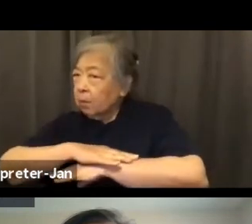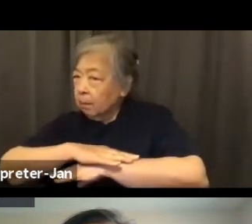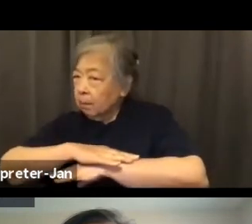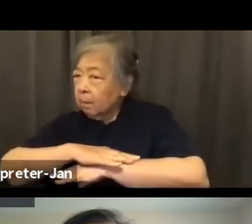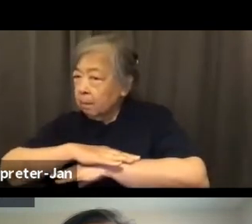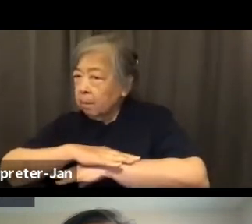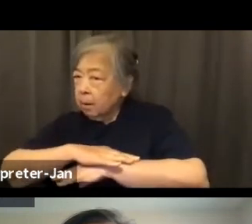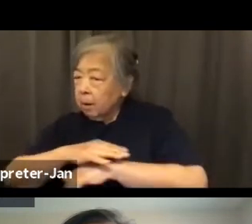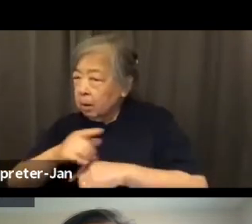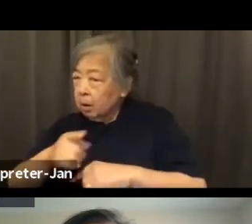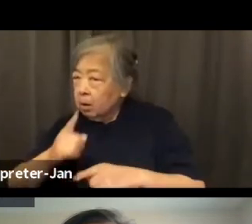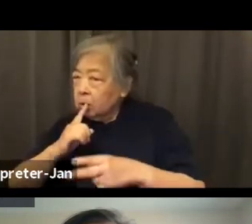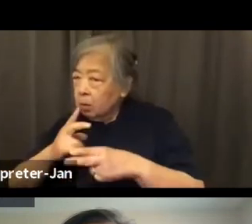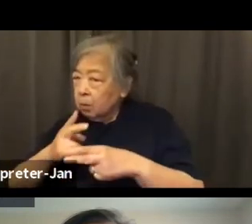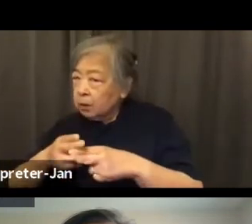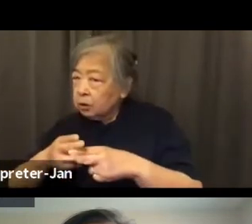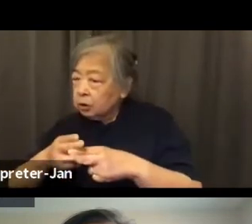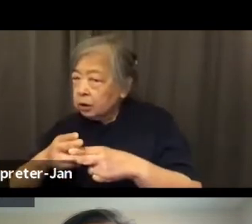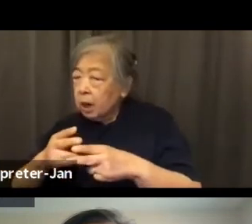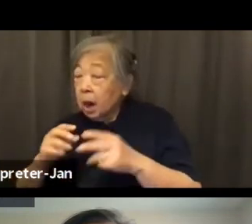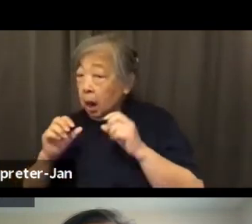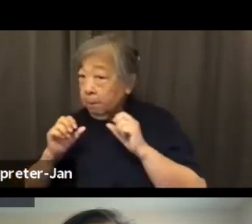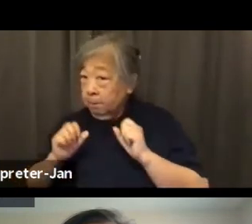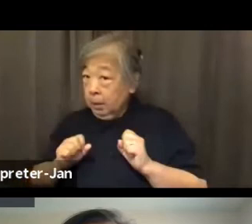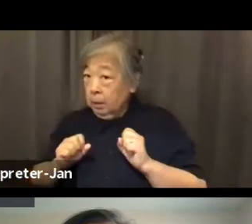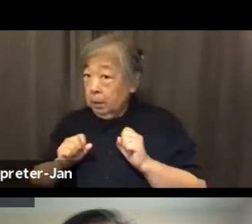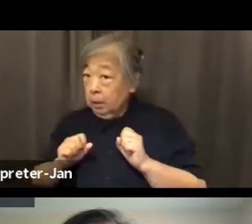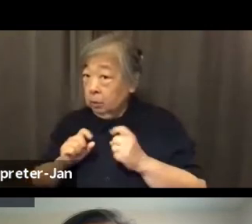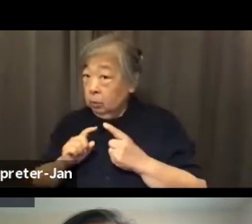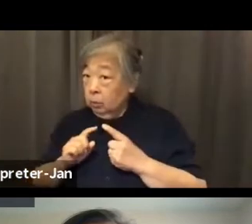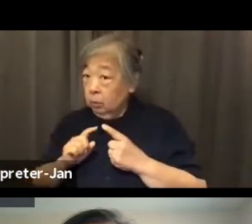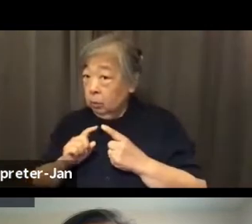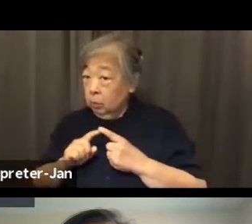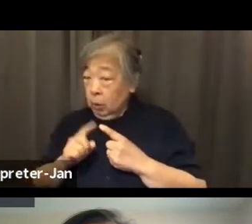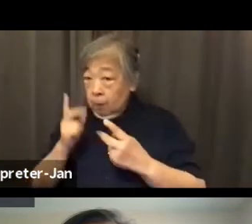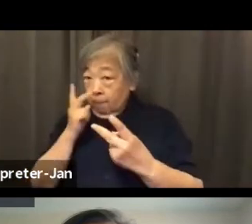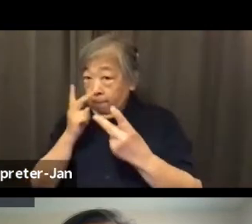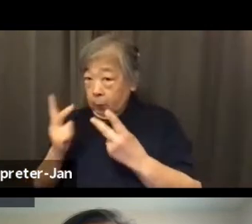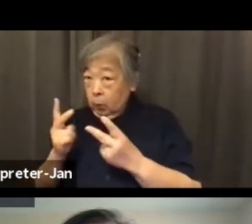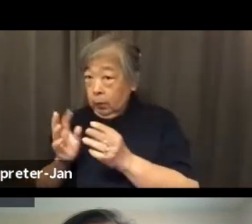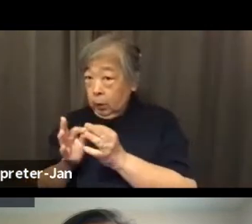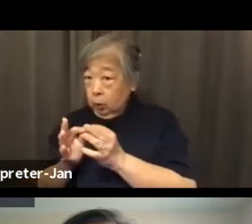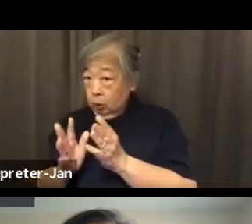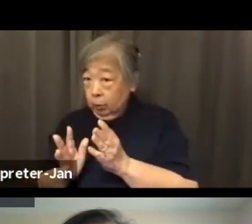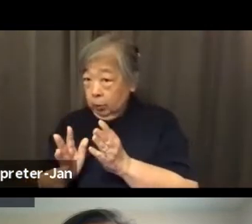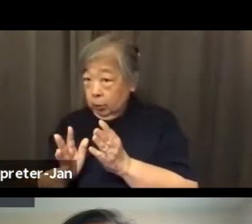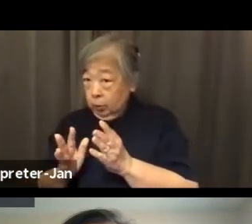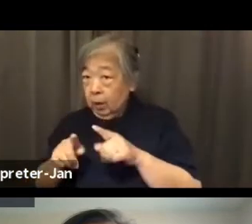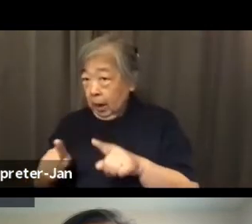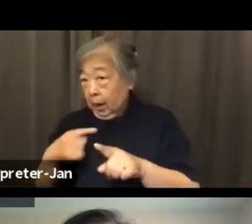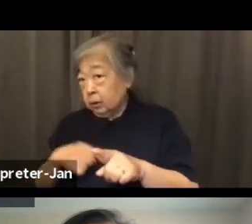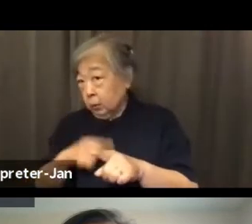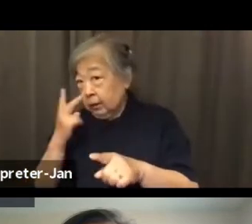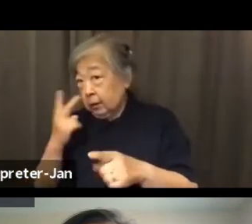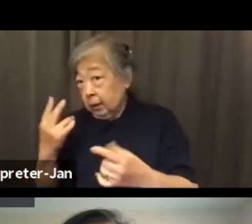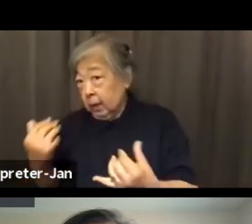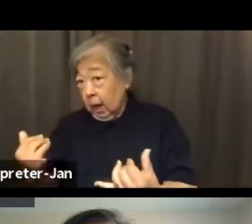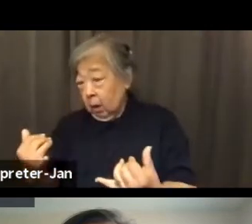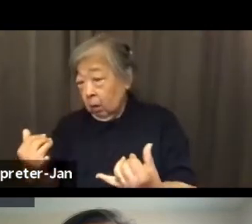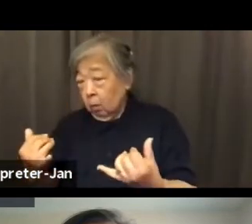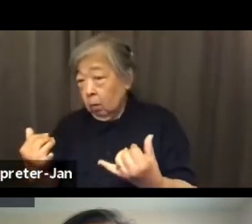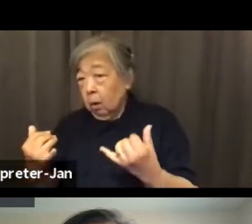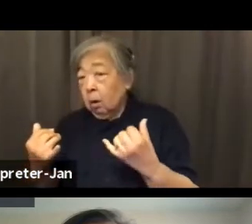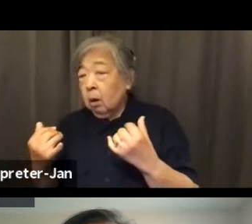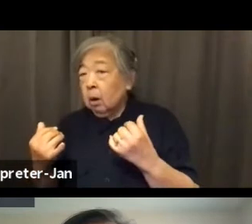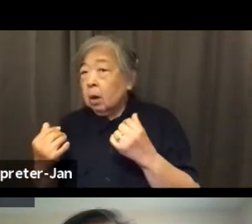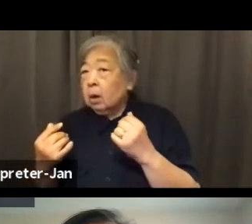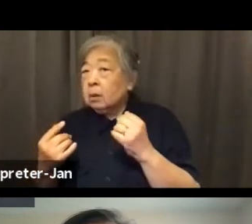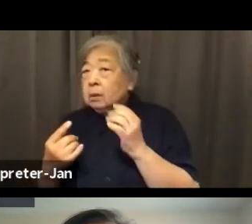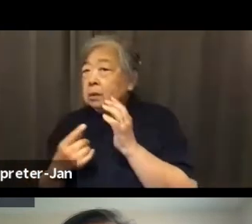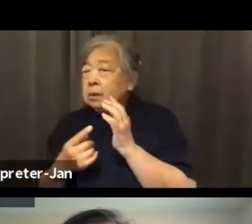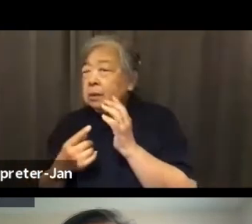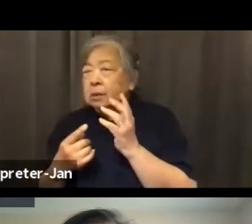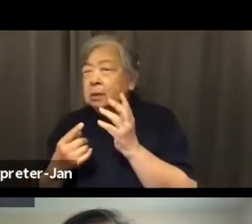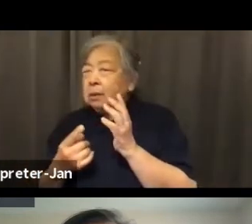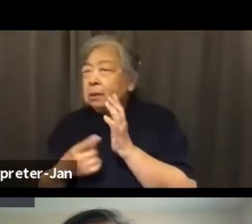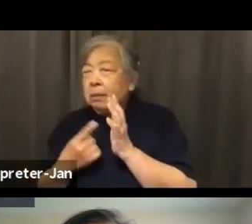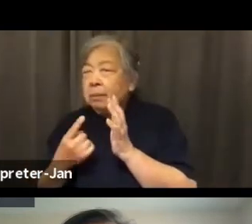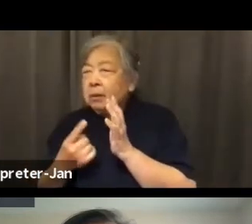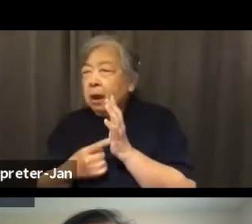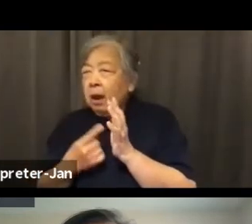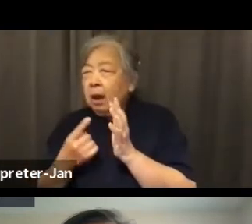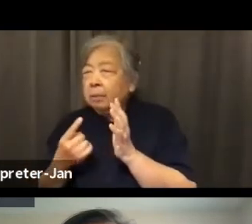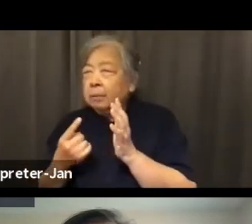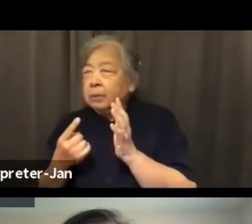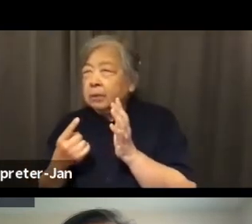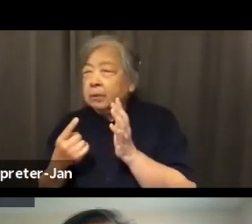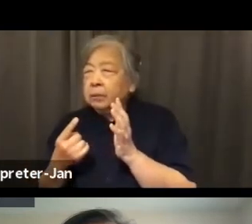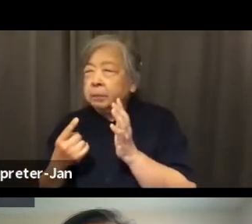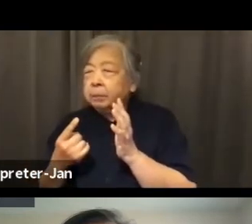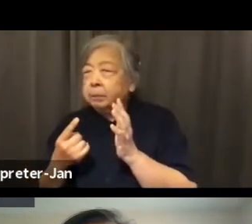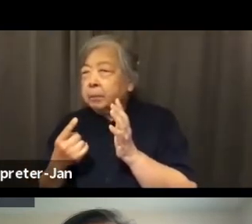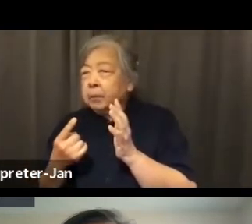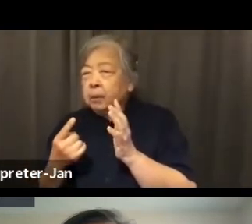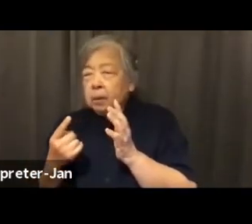You mentioned the ability to view the interpreter as we're seeing now is sometimes not adjustable.